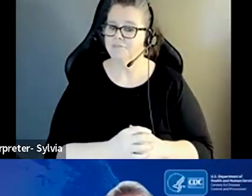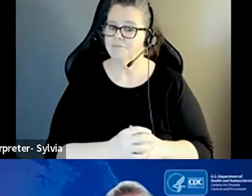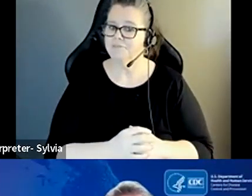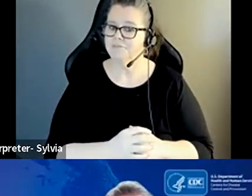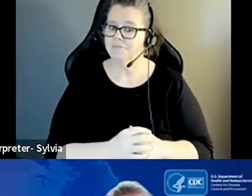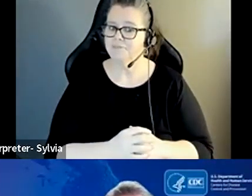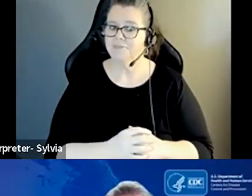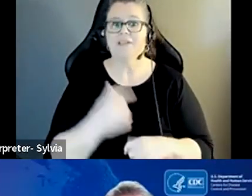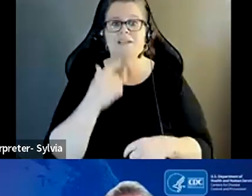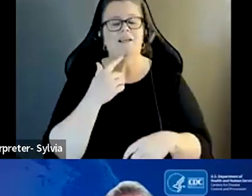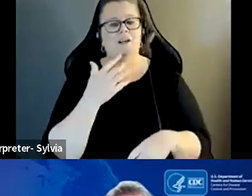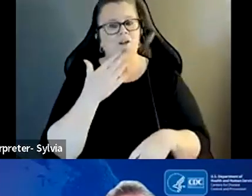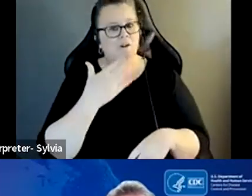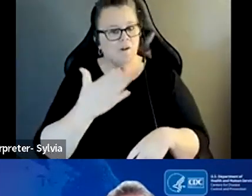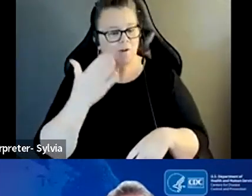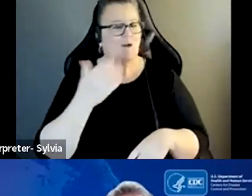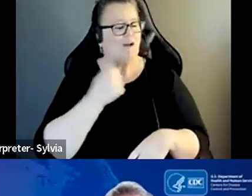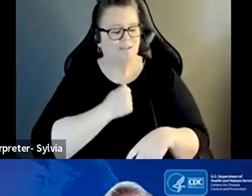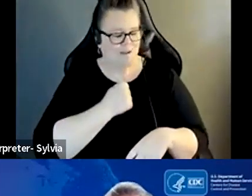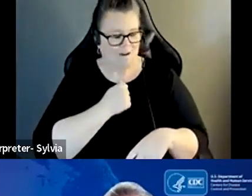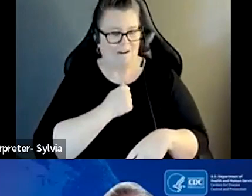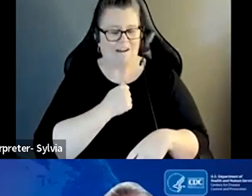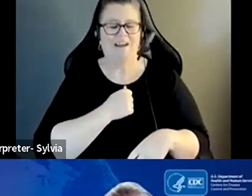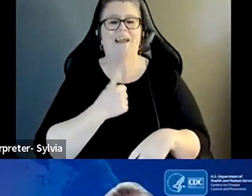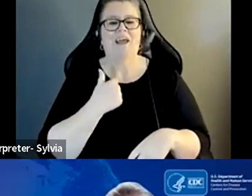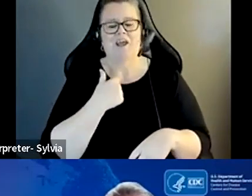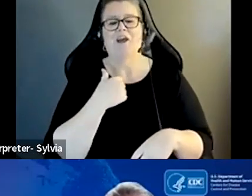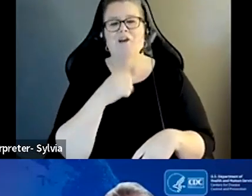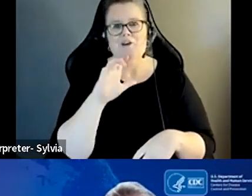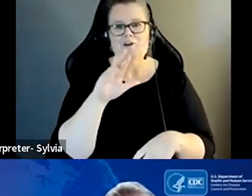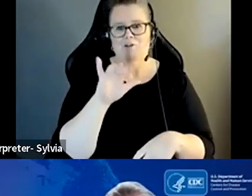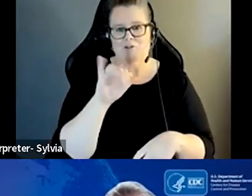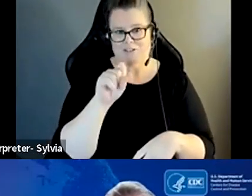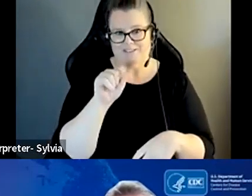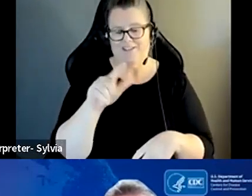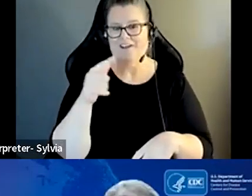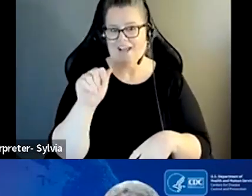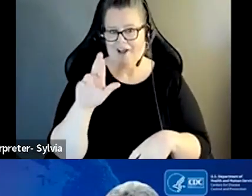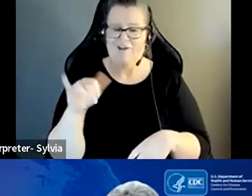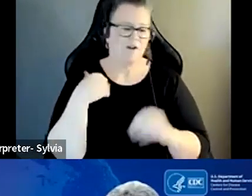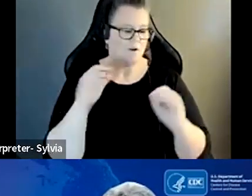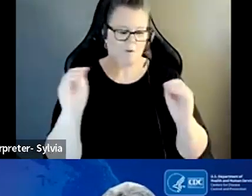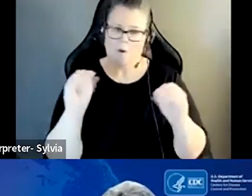Good morning. Sorry about that; getting off mute. Cristal Gary. I have no conflicts to report. Great; thank you.